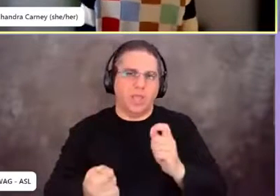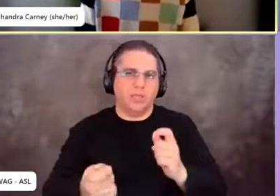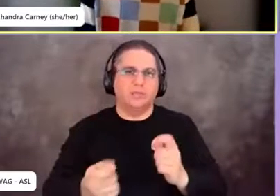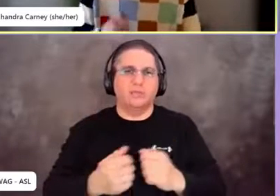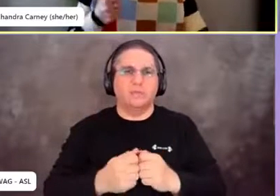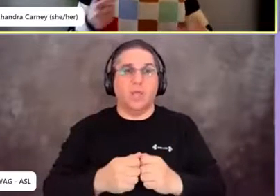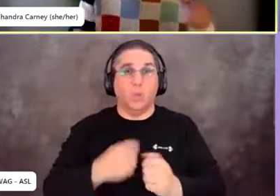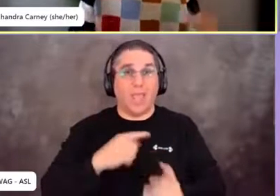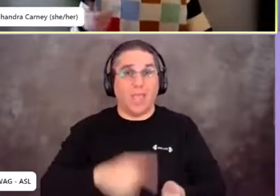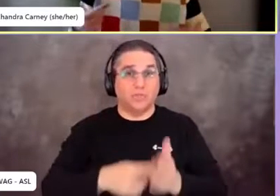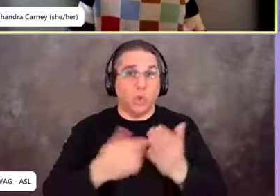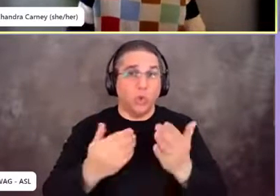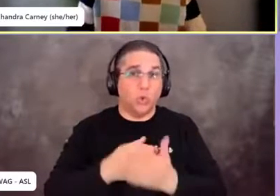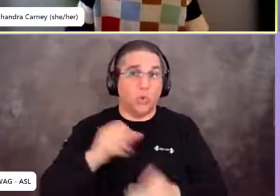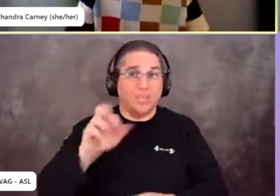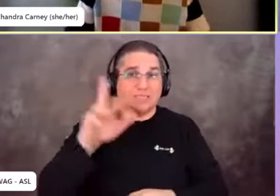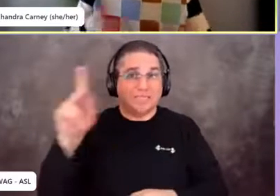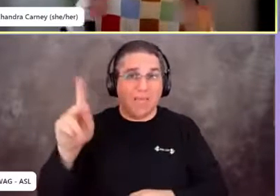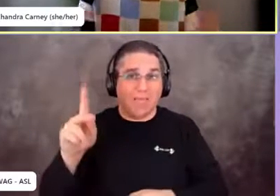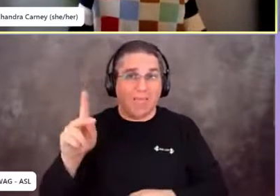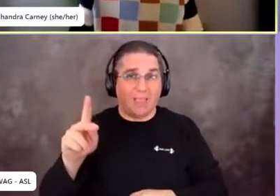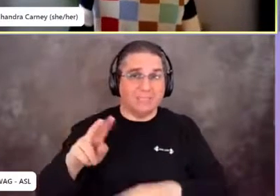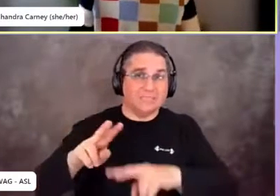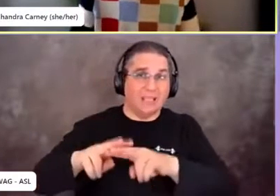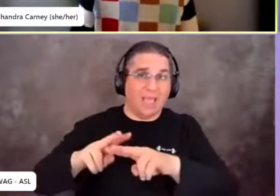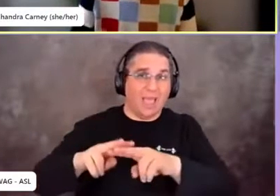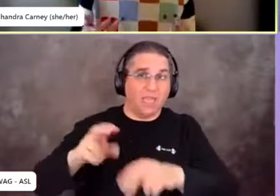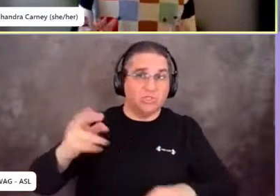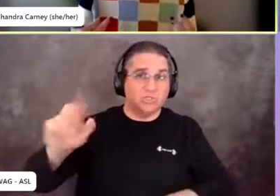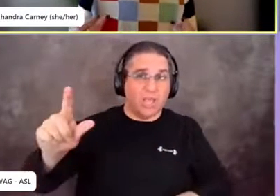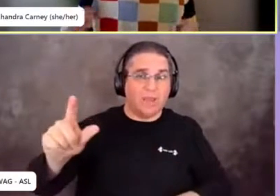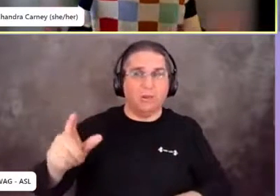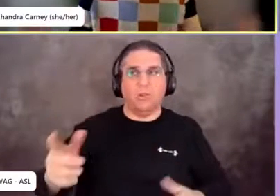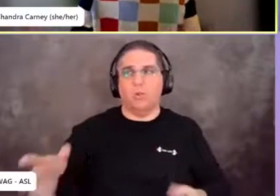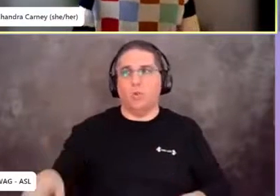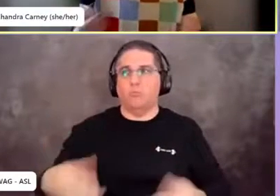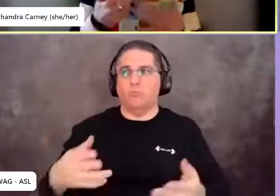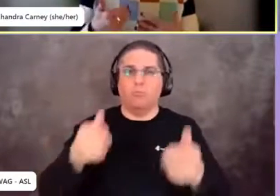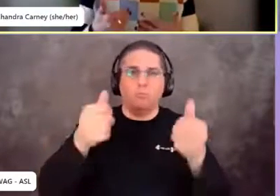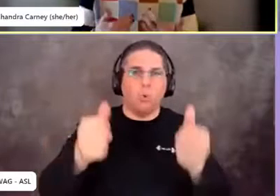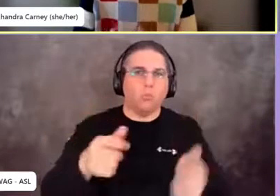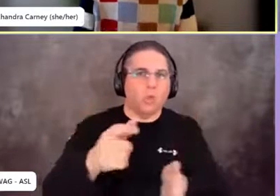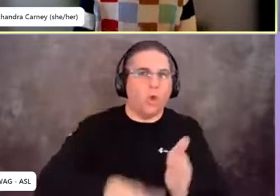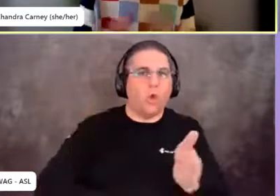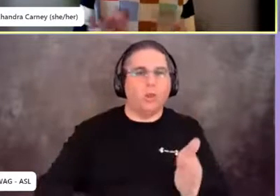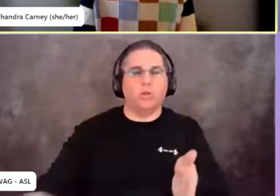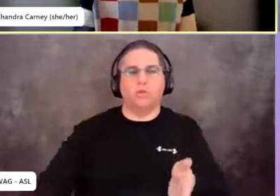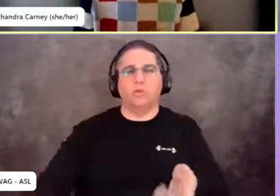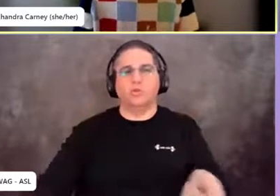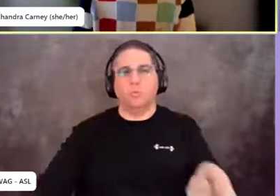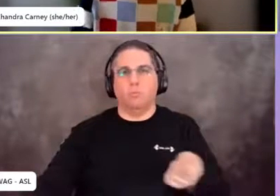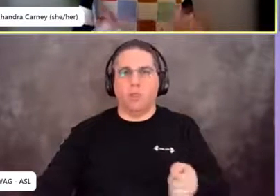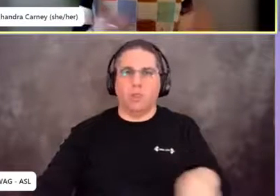spreads awareness and really facilitates these grassroots change. You can start an